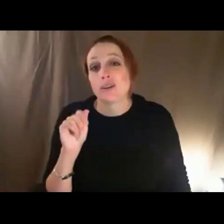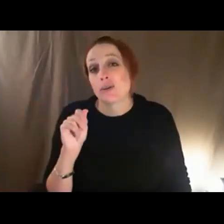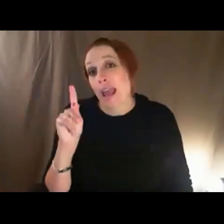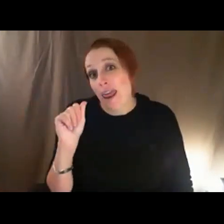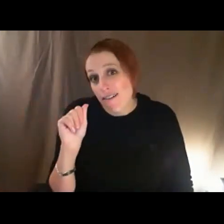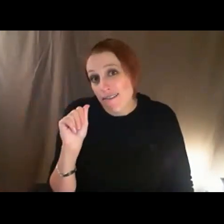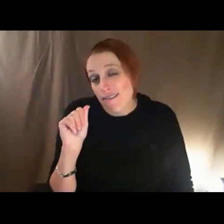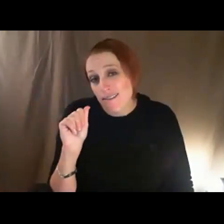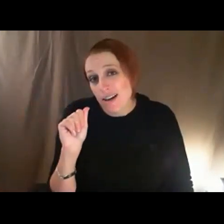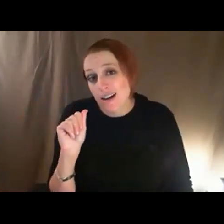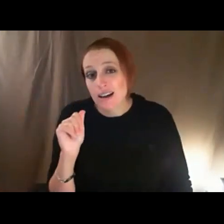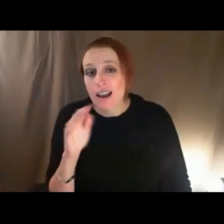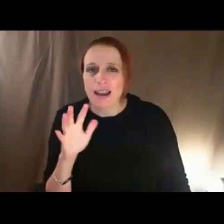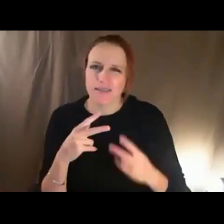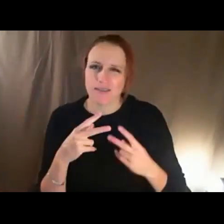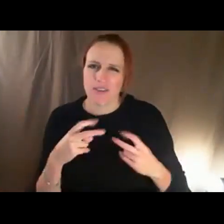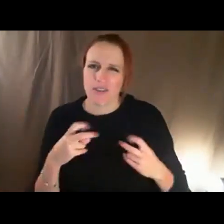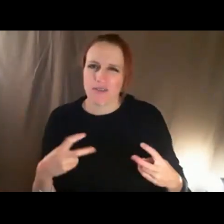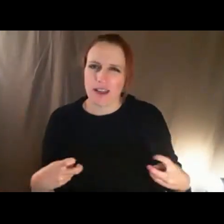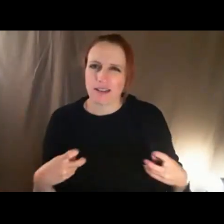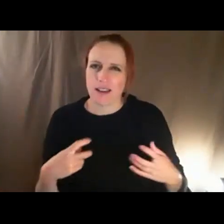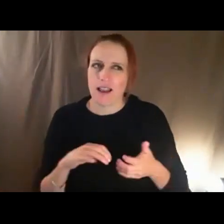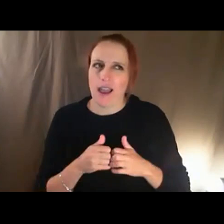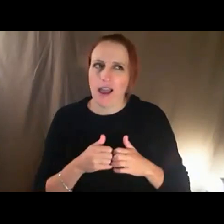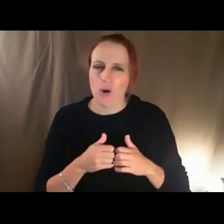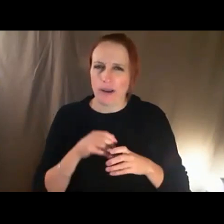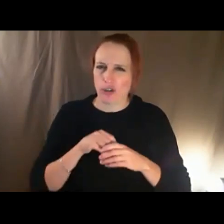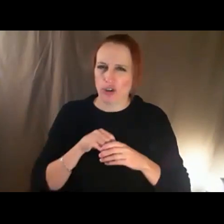respond to it, what you like about it, what you don't like about it, and ponder it a little bit,